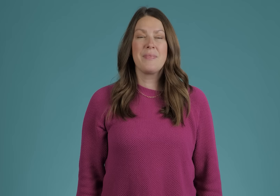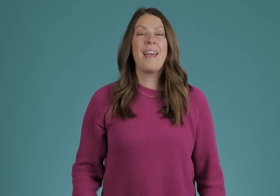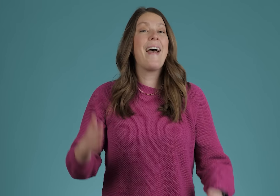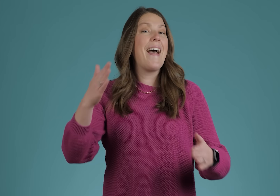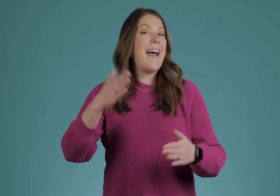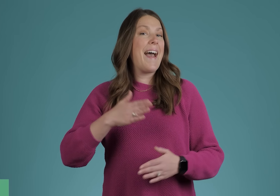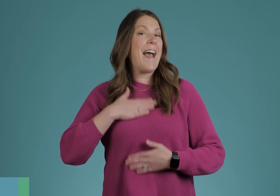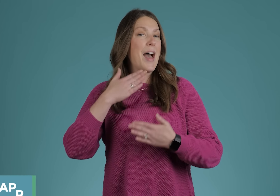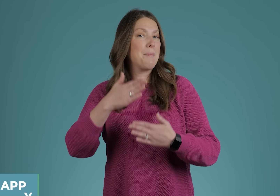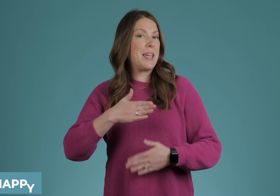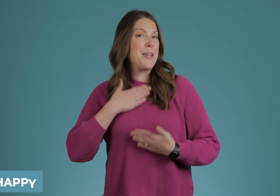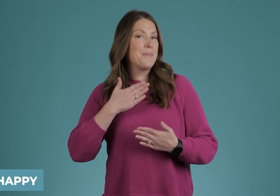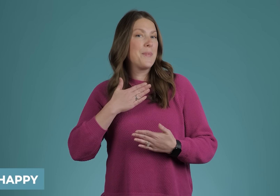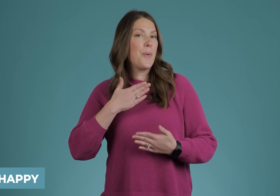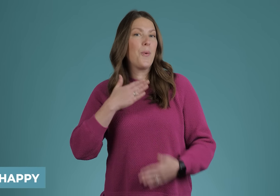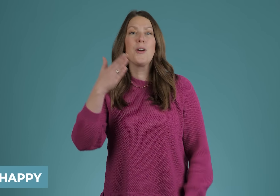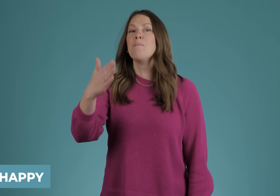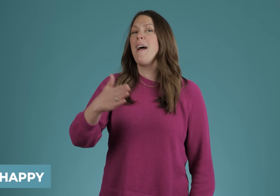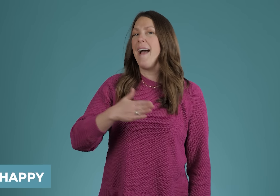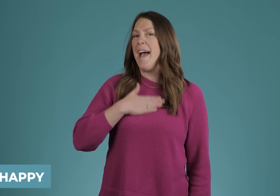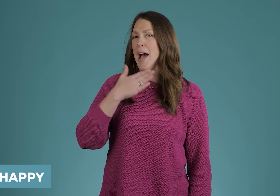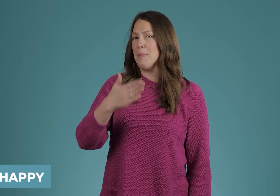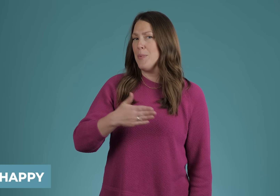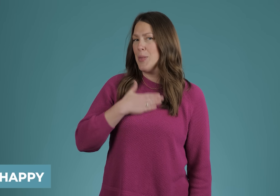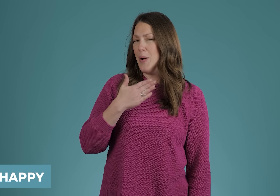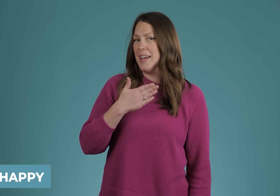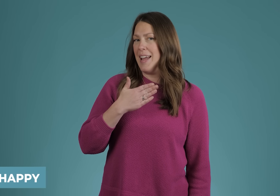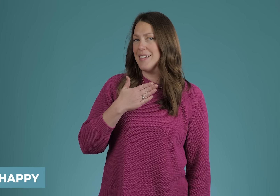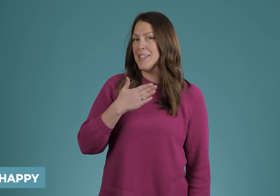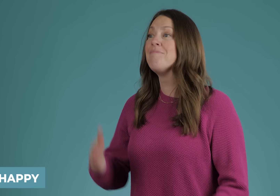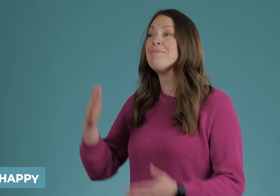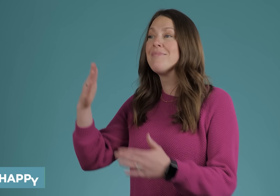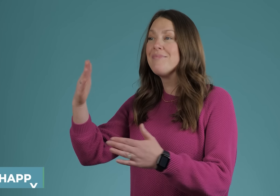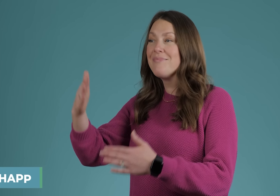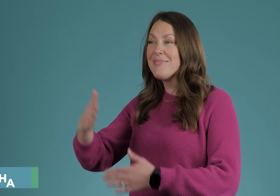Happy or happy with one hand